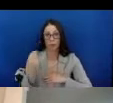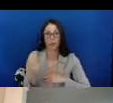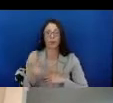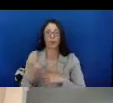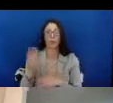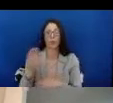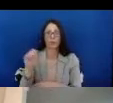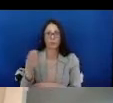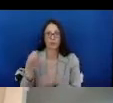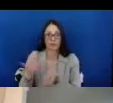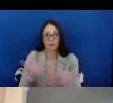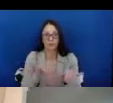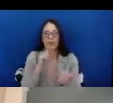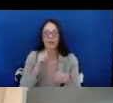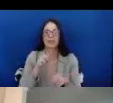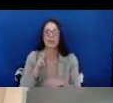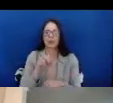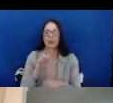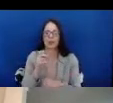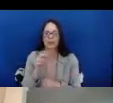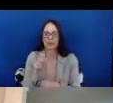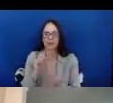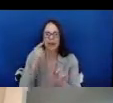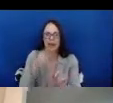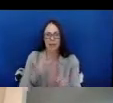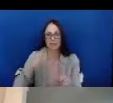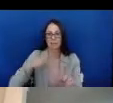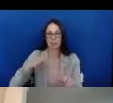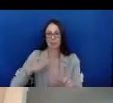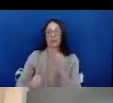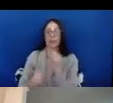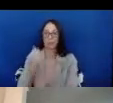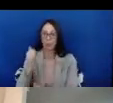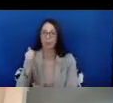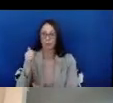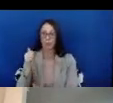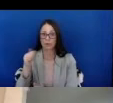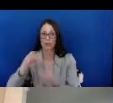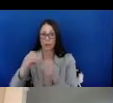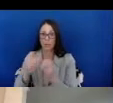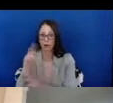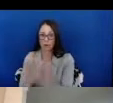utilitarian and aims to benefit the greatest number of people. If we try to save the greatest